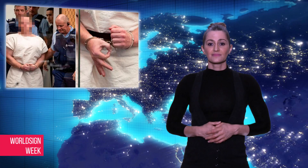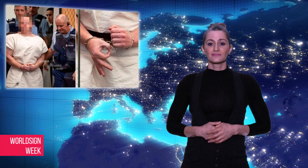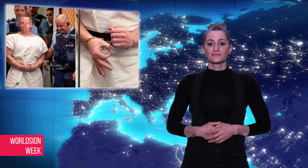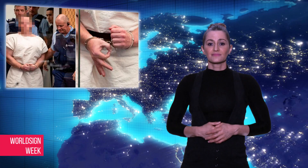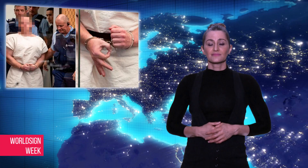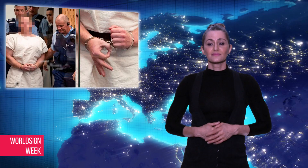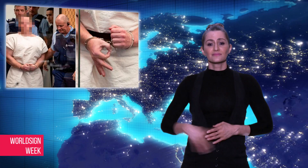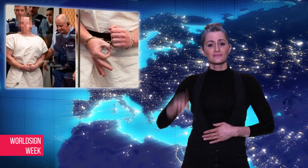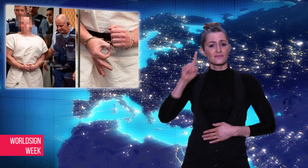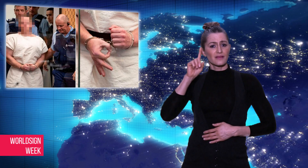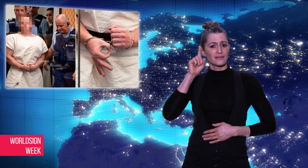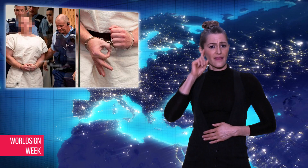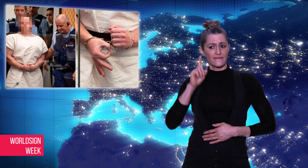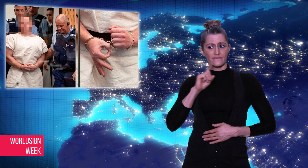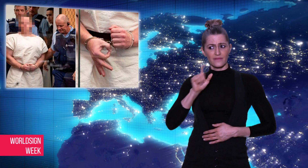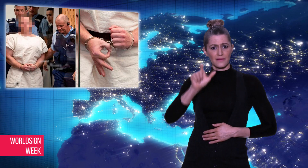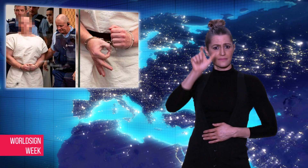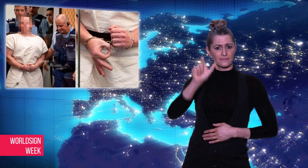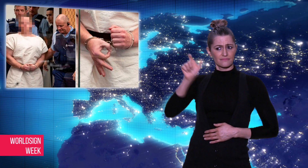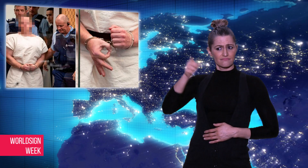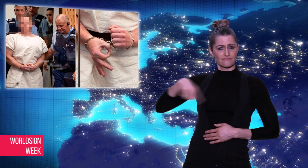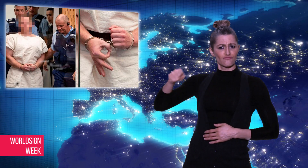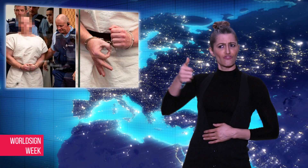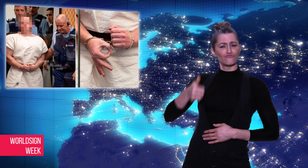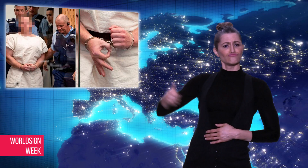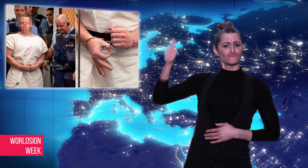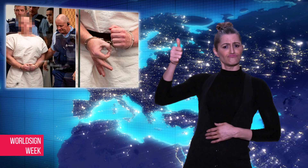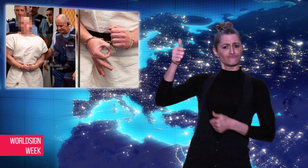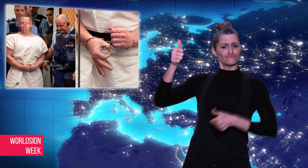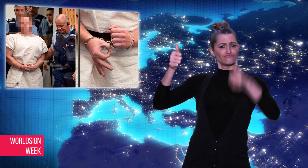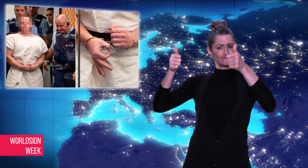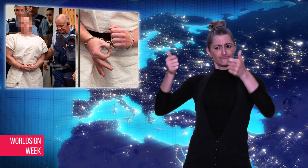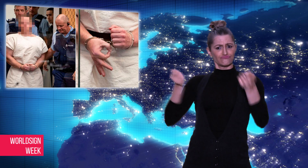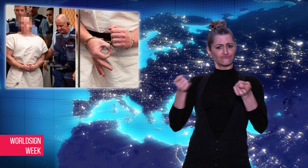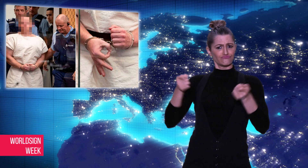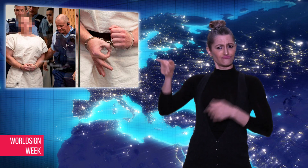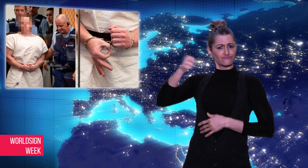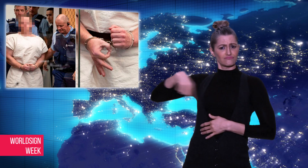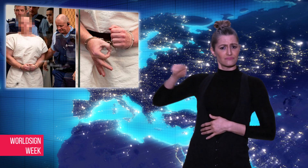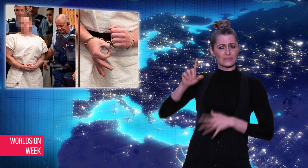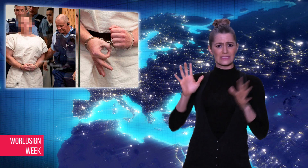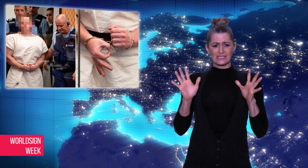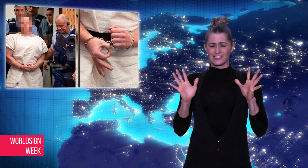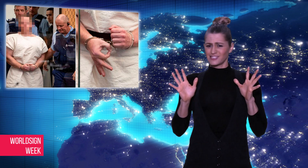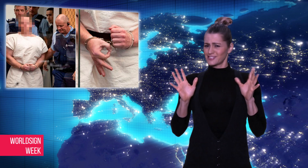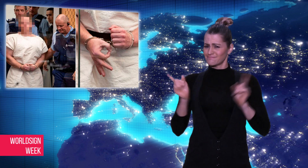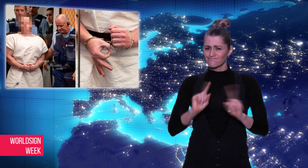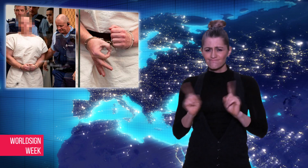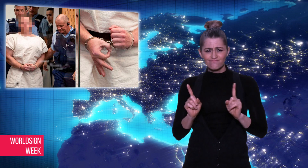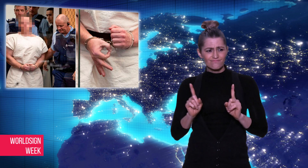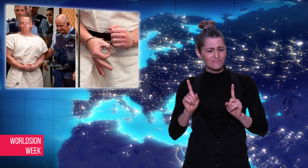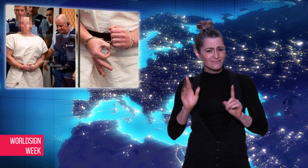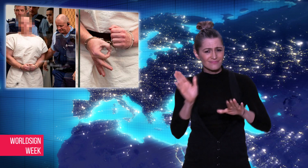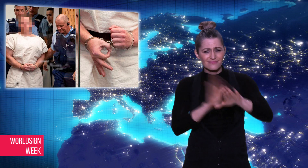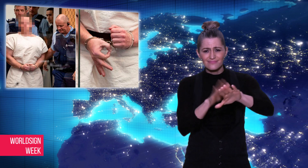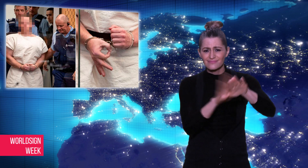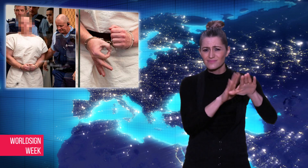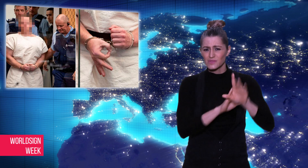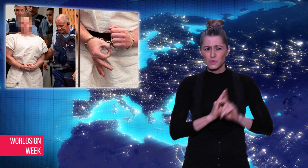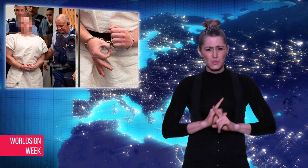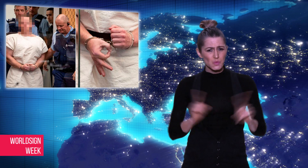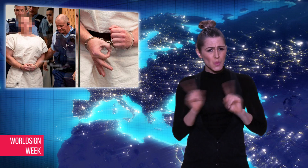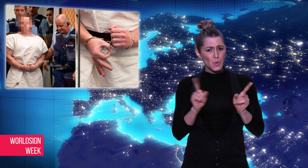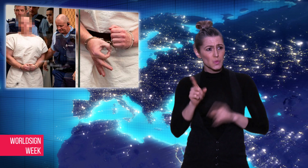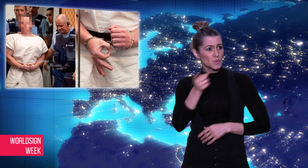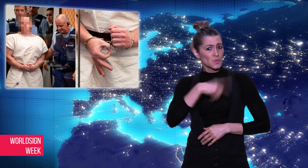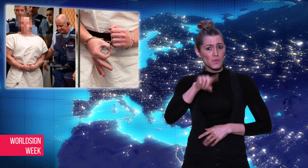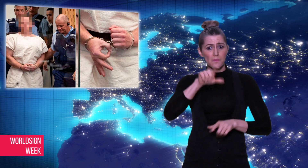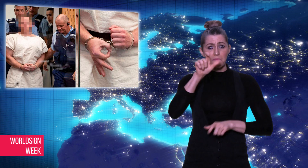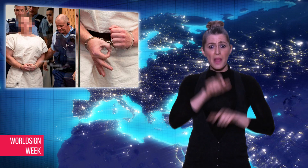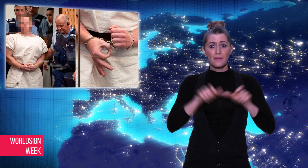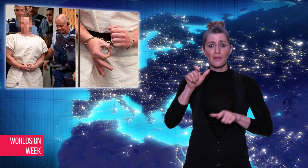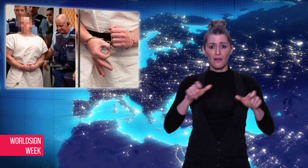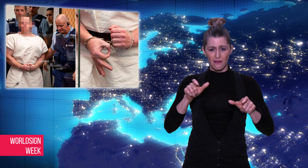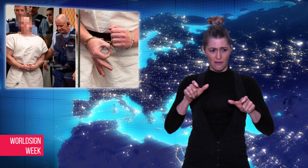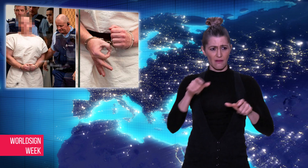Deaf leaders are objecting to people misusing Deaf